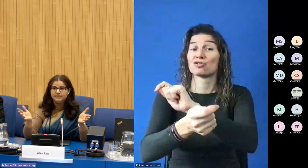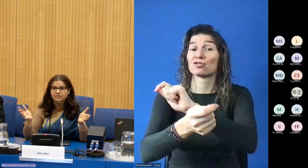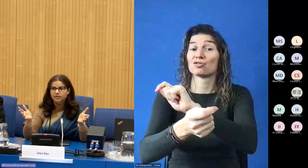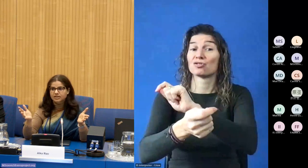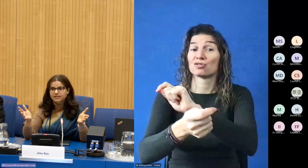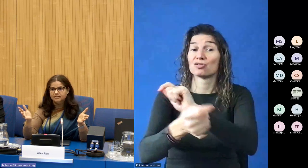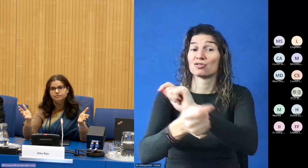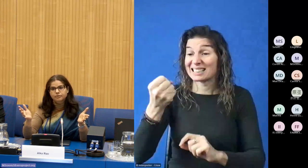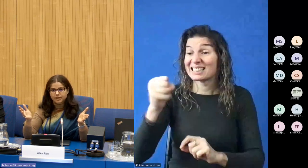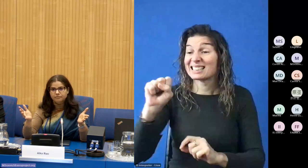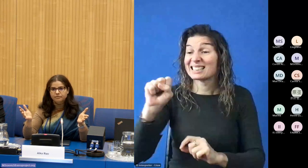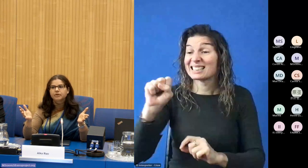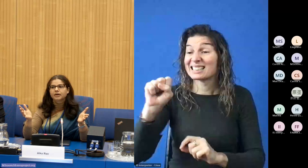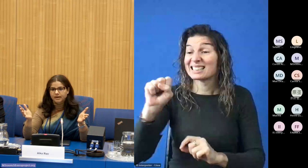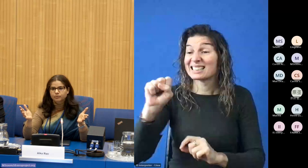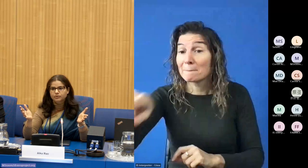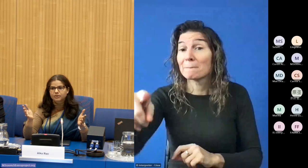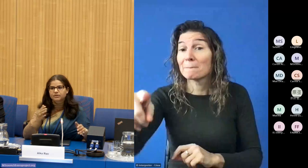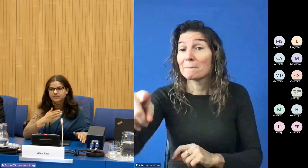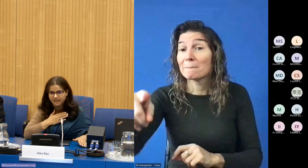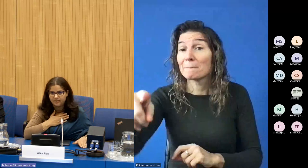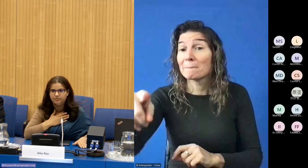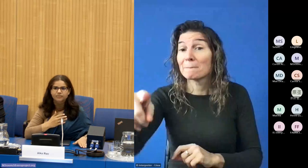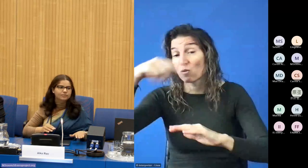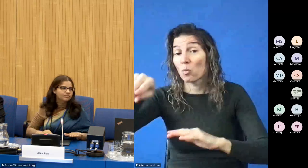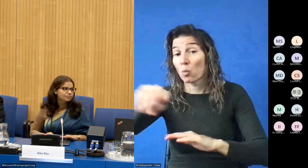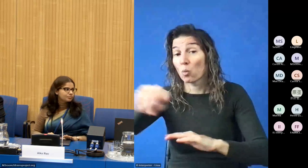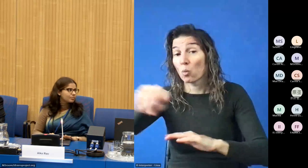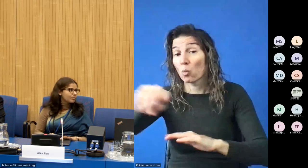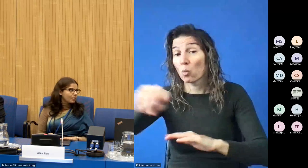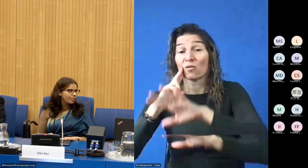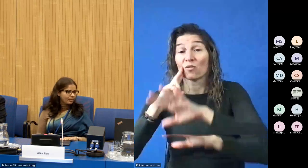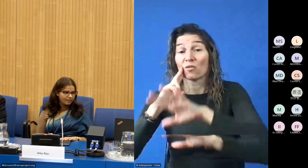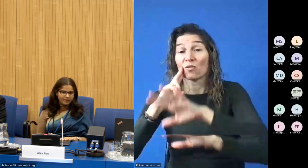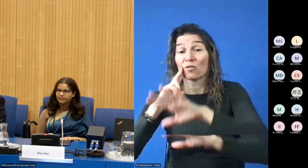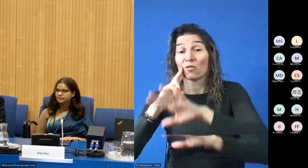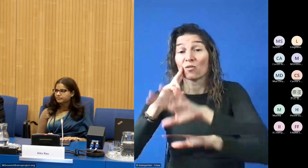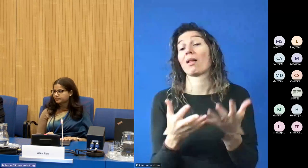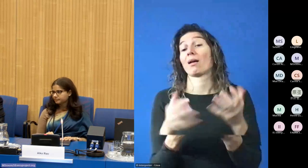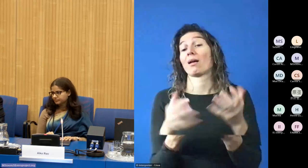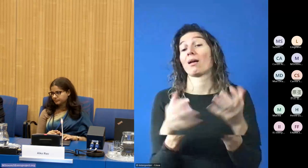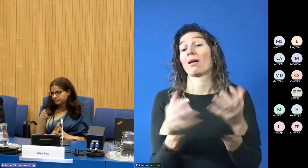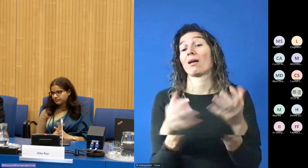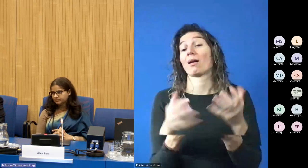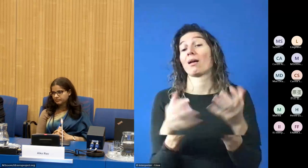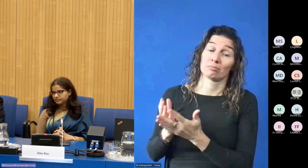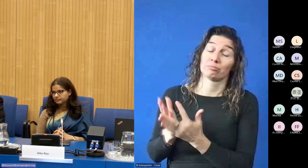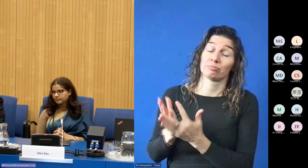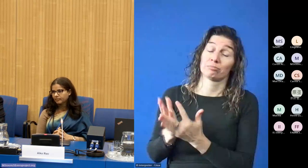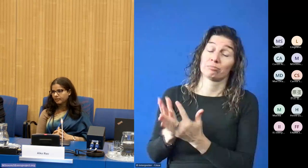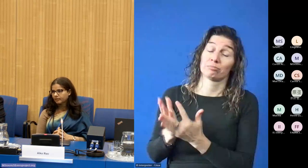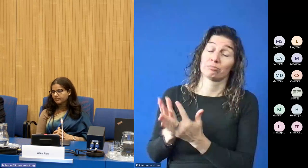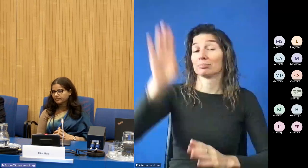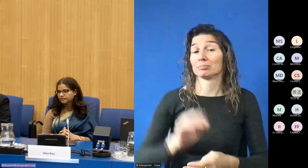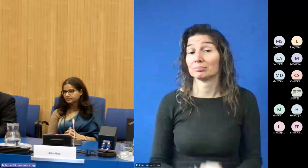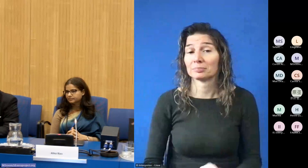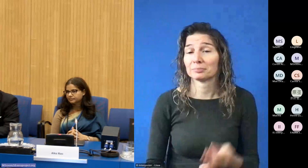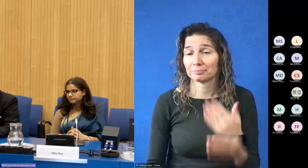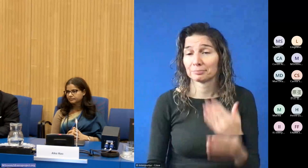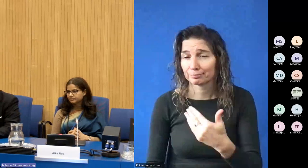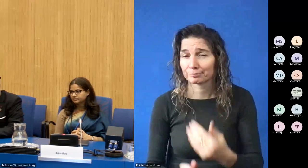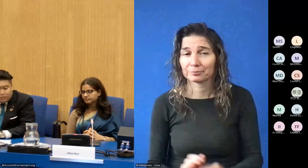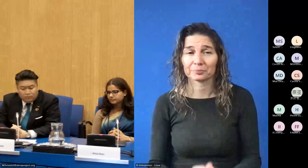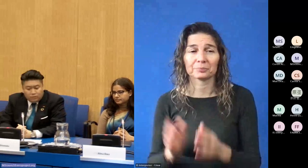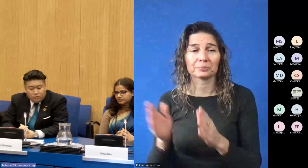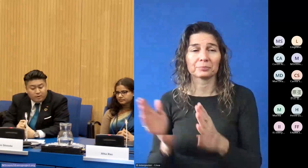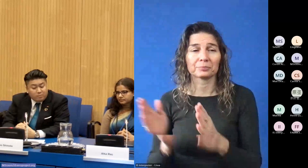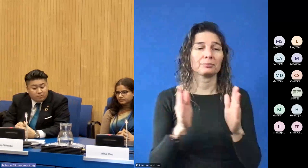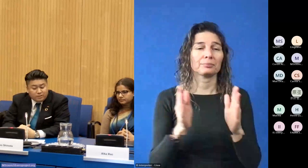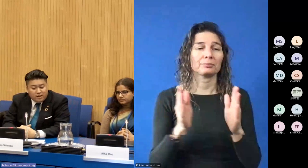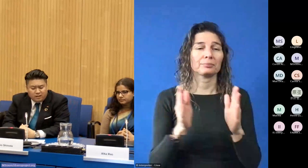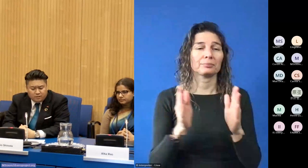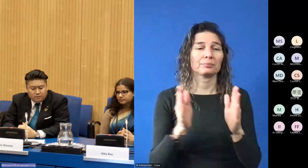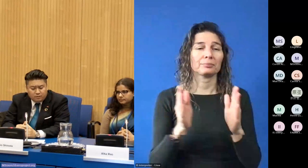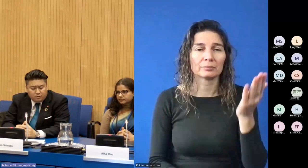accessibility for deafness around the world. Speak and we would like to contribute to develop a sign